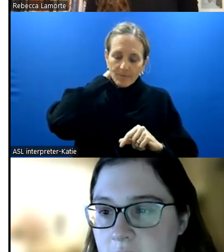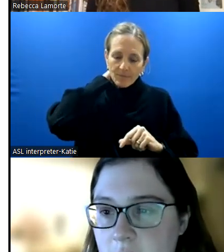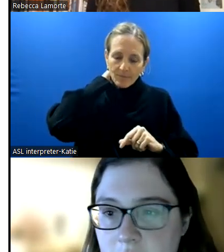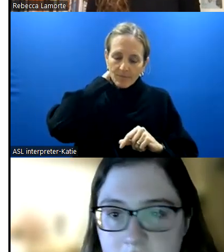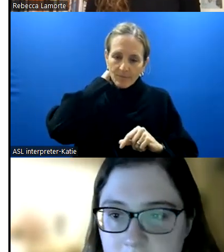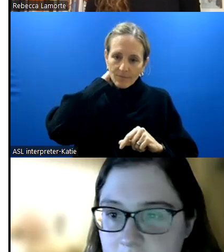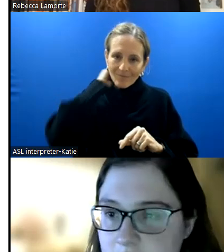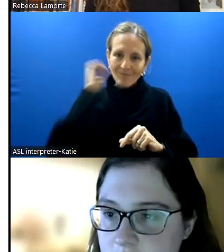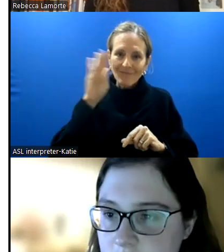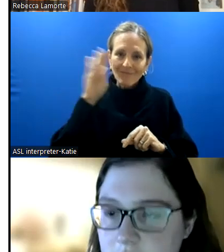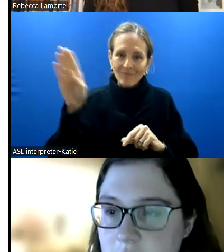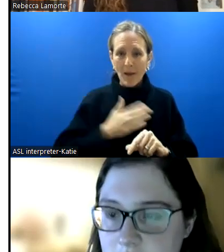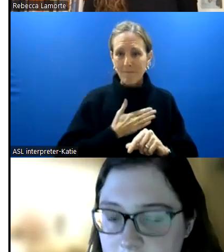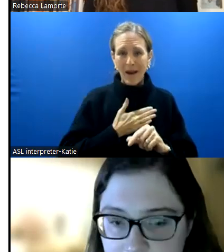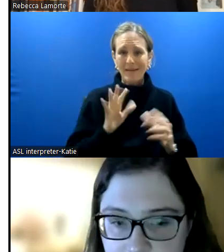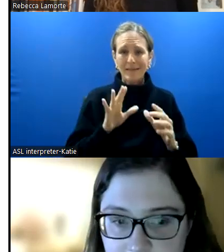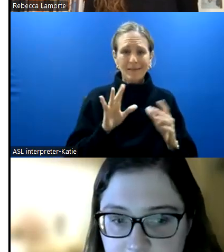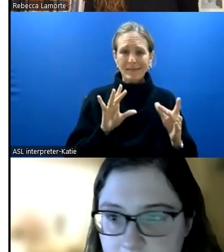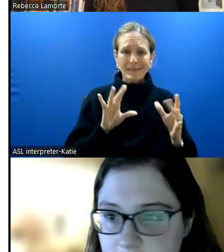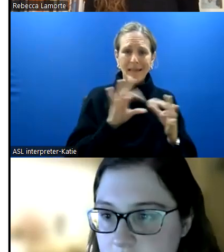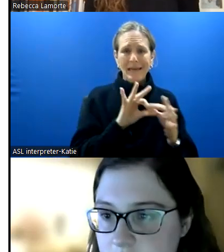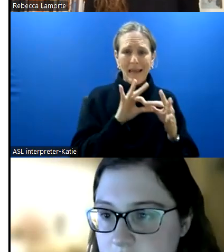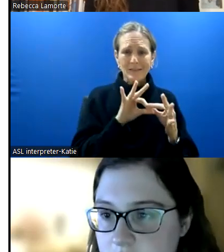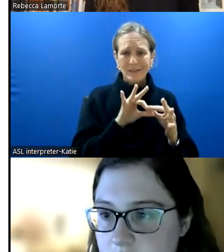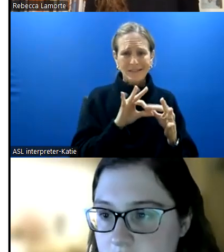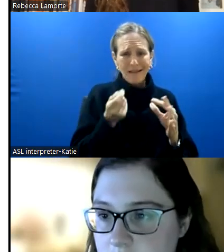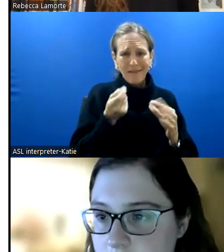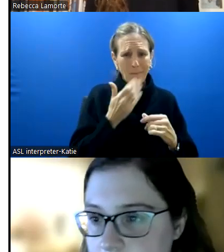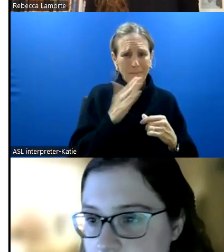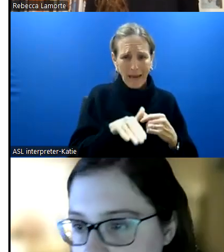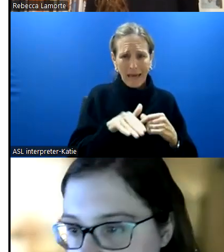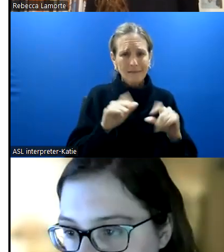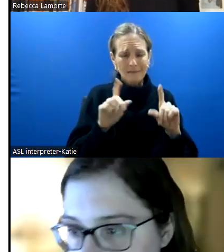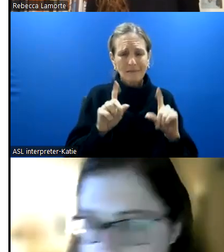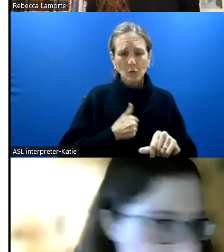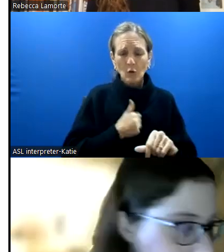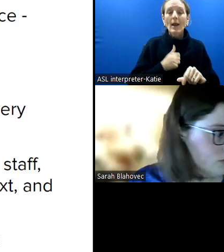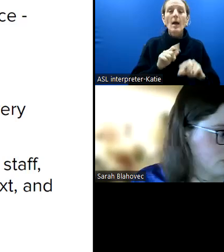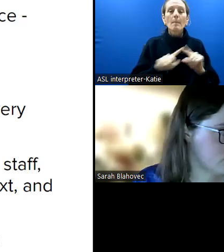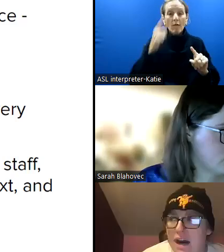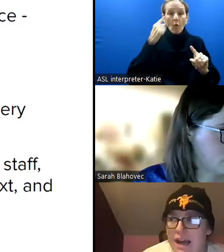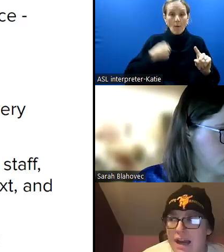Hi, my connection is bad, so I apologize if I cut out. But for me, I think it means not having